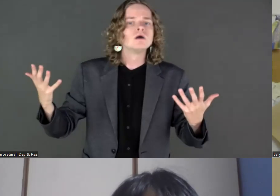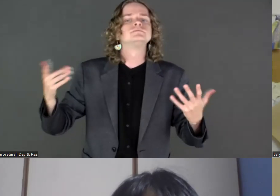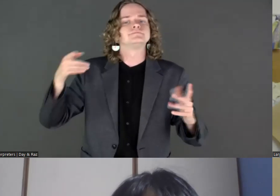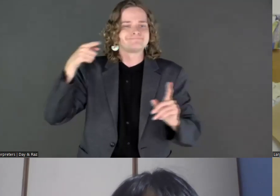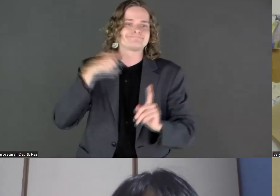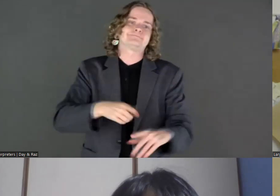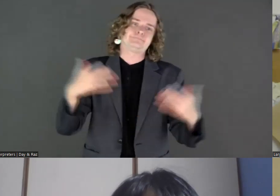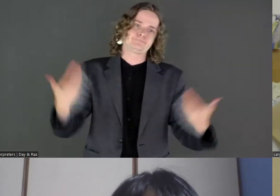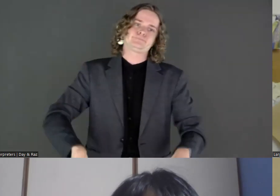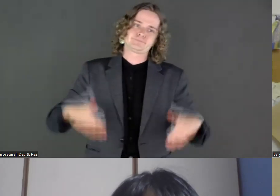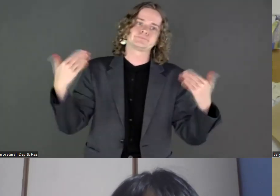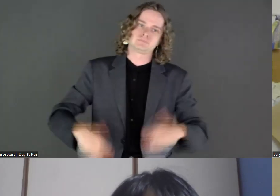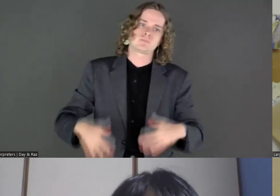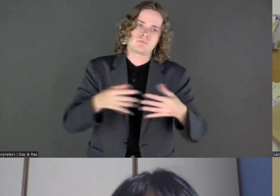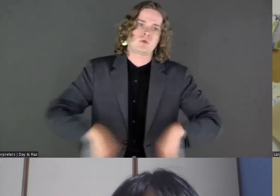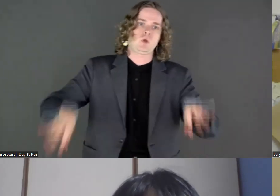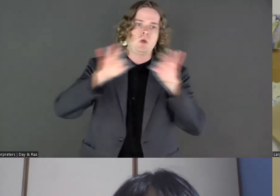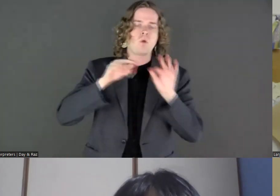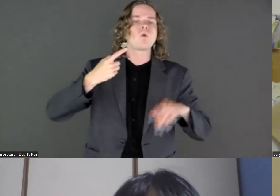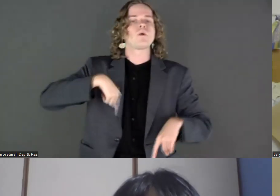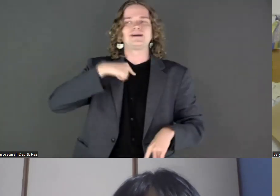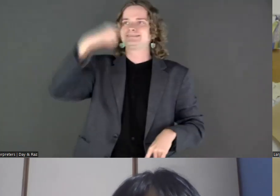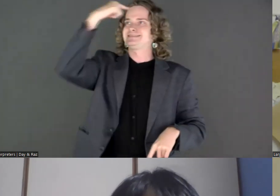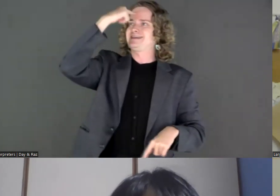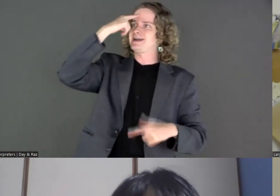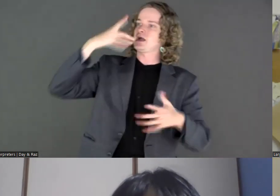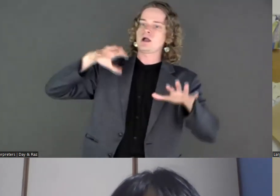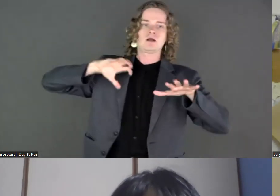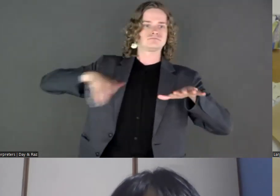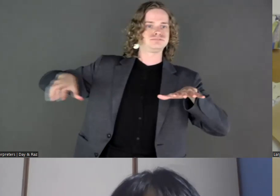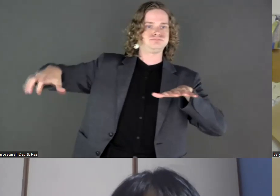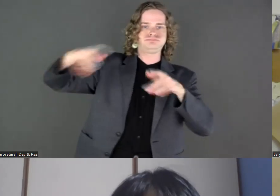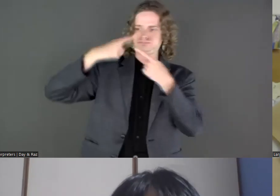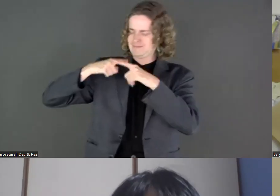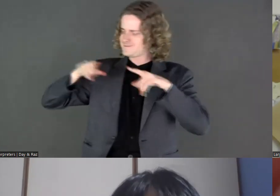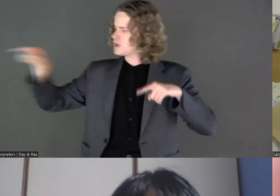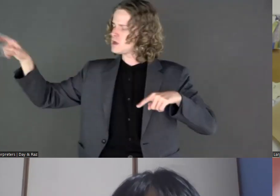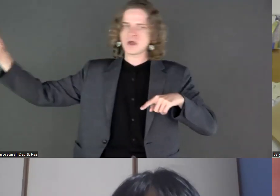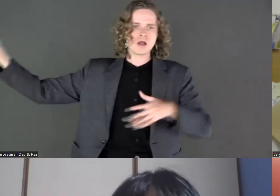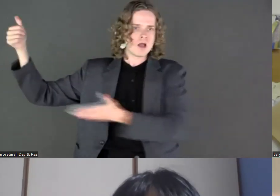about it to the international players, we always say to them, you have to give the information